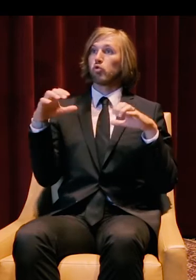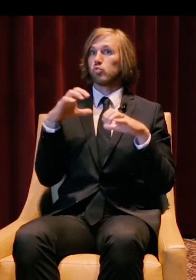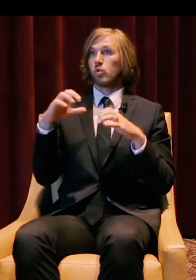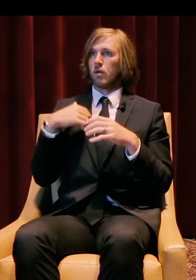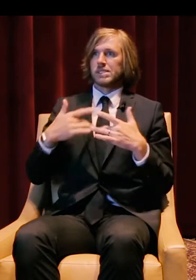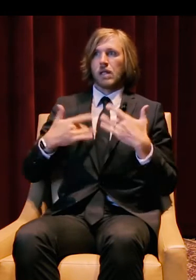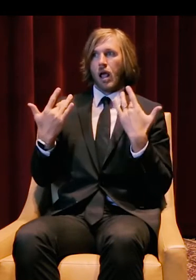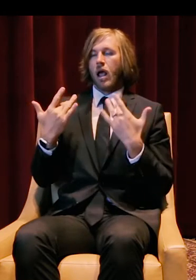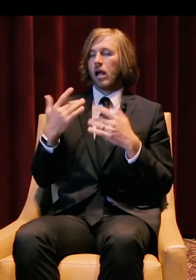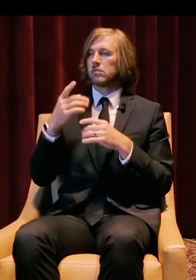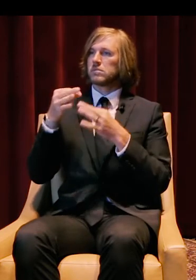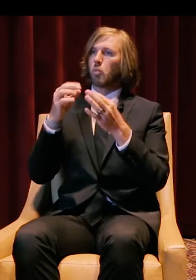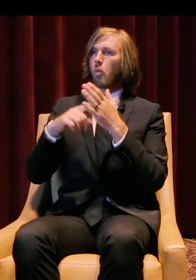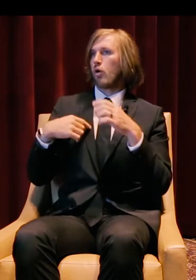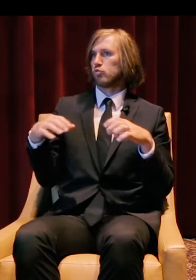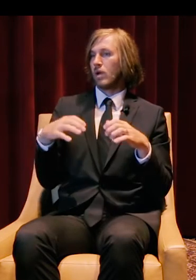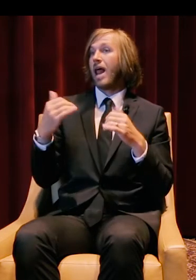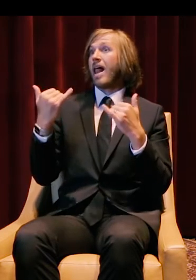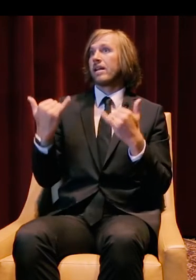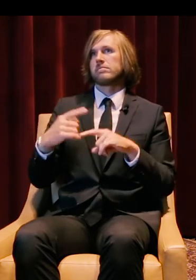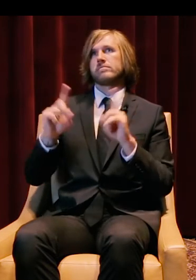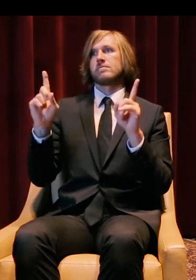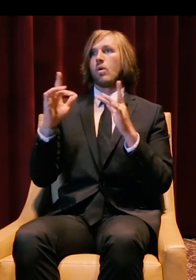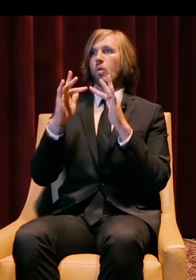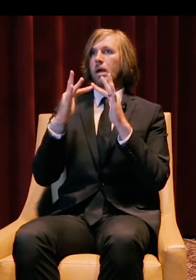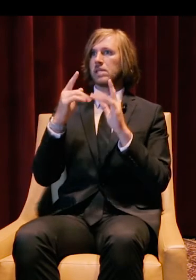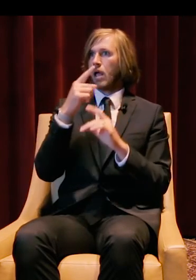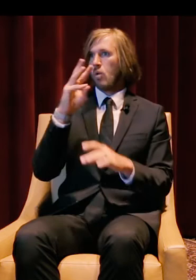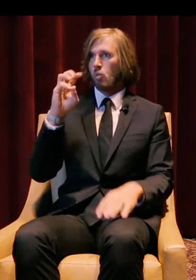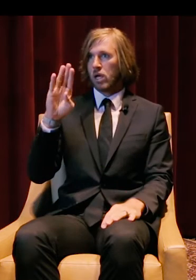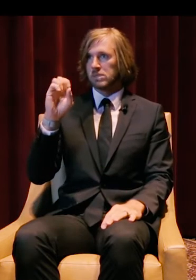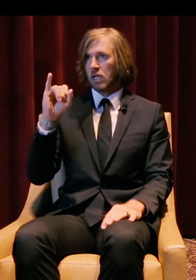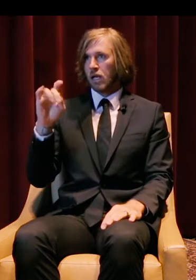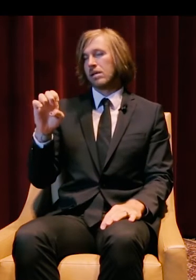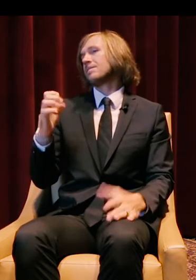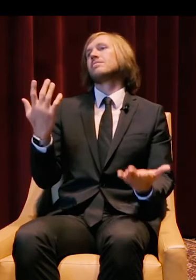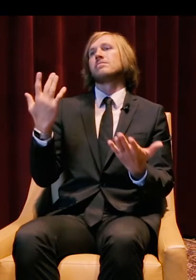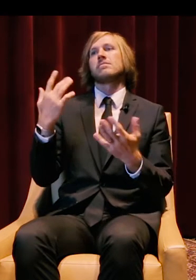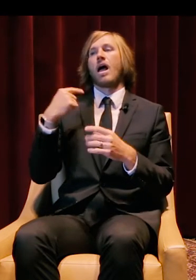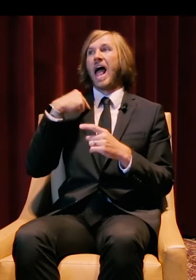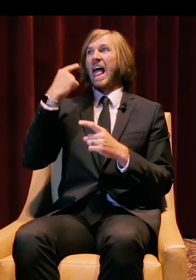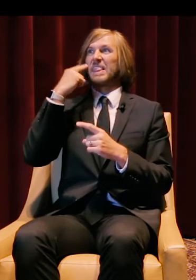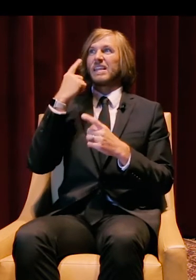and tell them what I'm doing. Now, our website, I think, I can't think of any kind of business